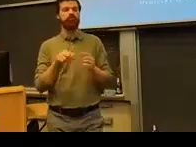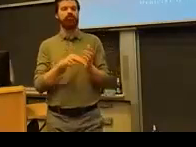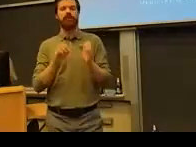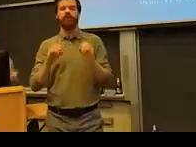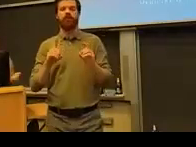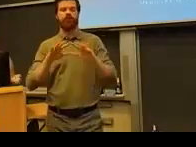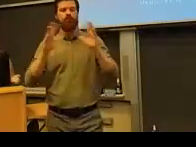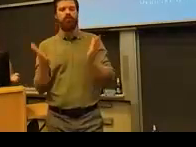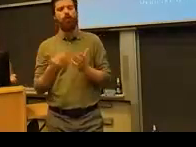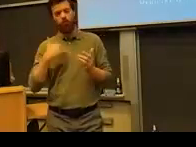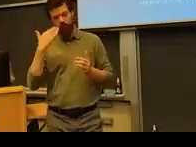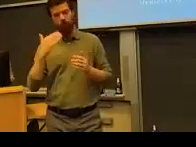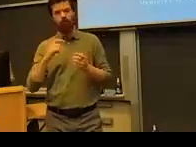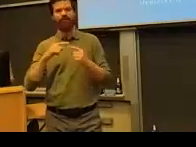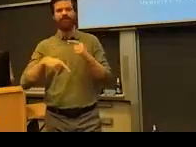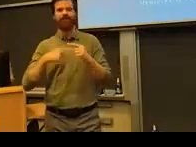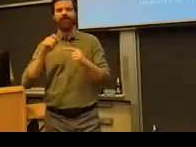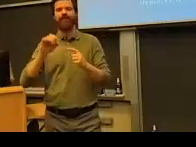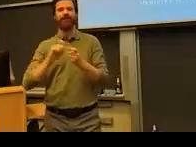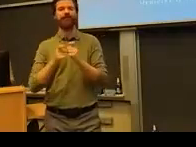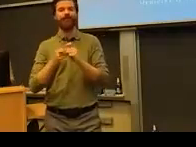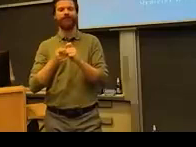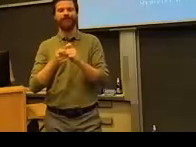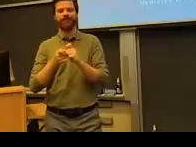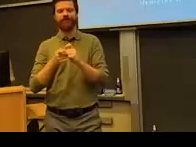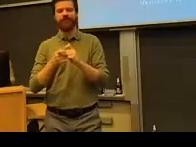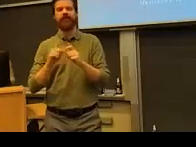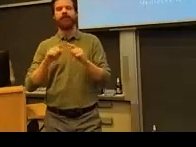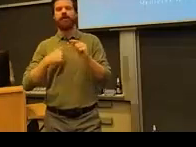we all know about the cycle of change um but we just really continue to reinforce that with our